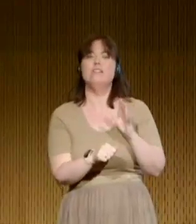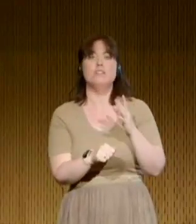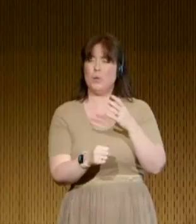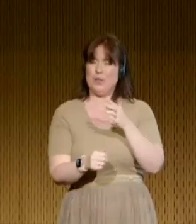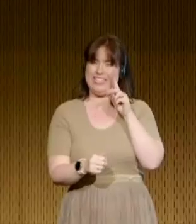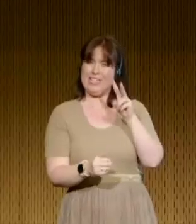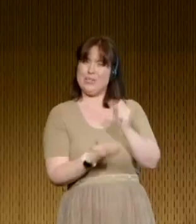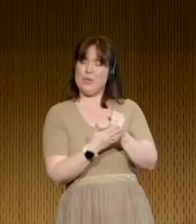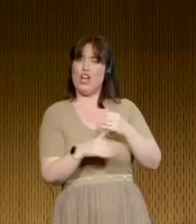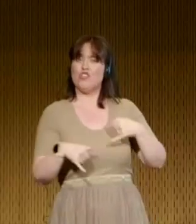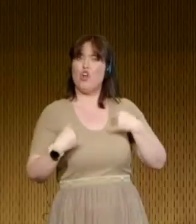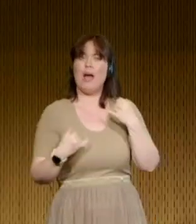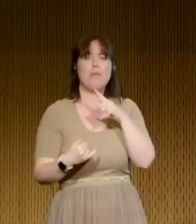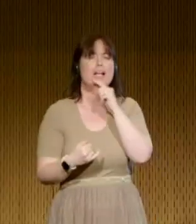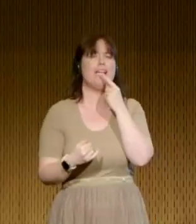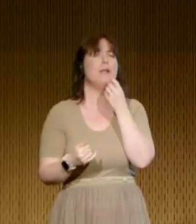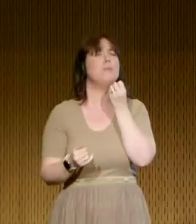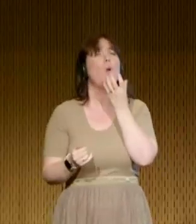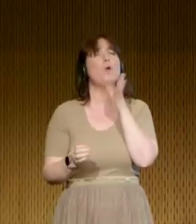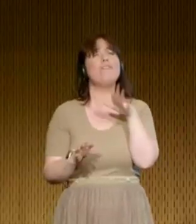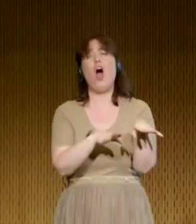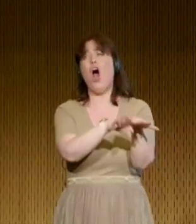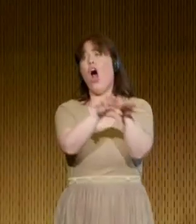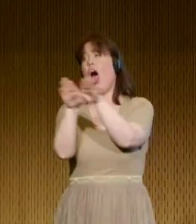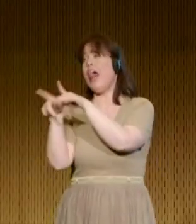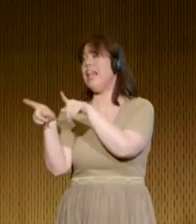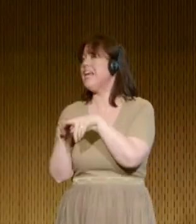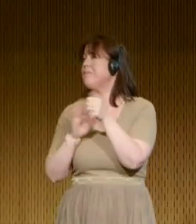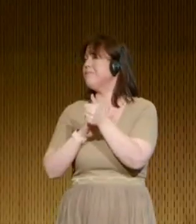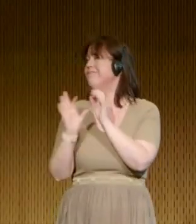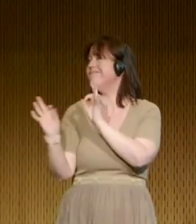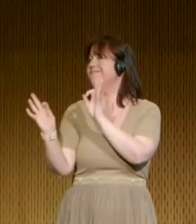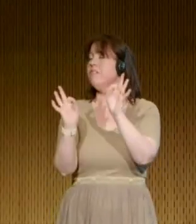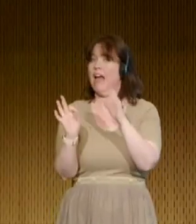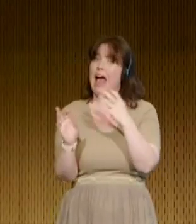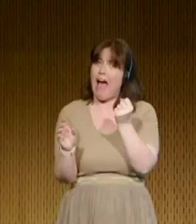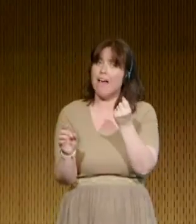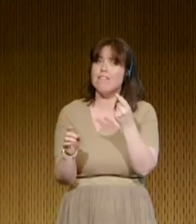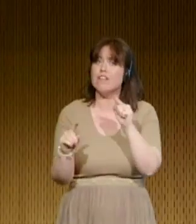it. It's not to say it's a panacea in any shape or form. It brings challenges. Again, multiple